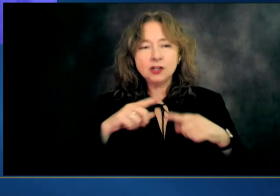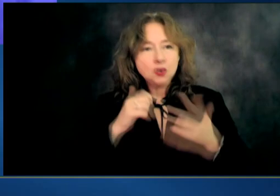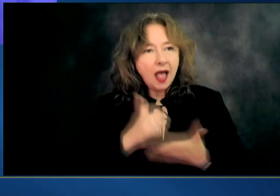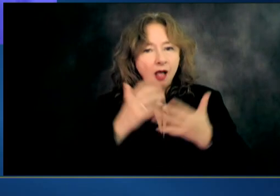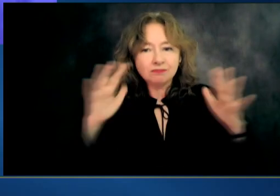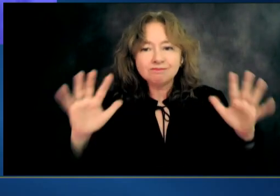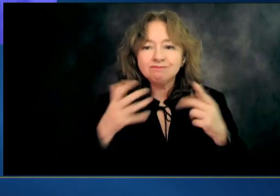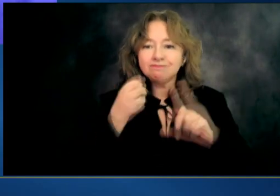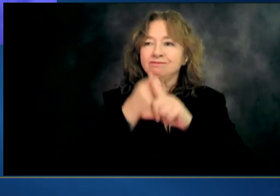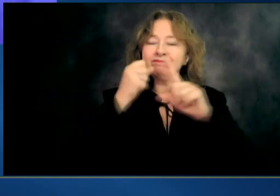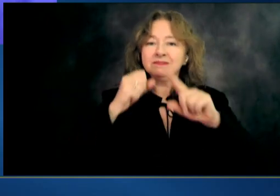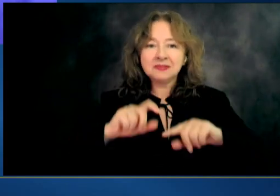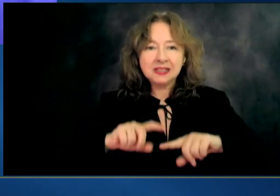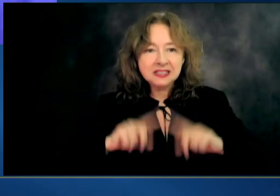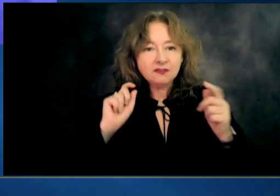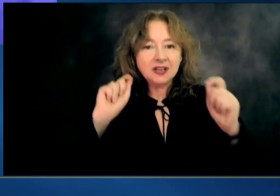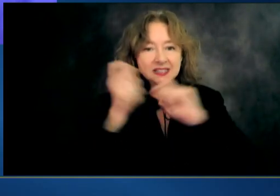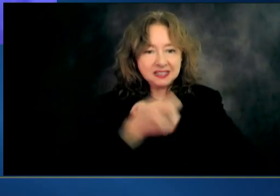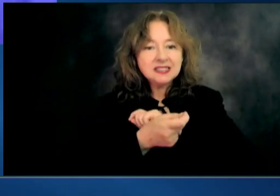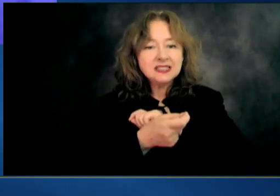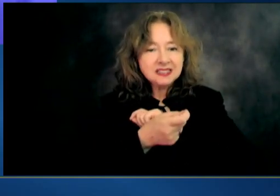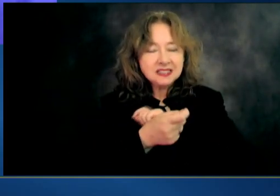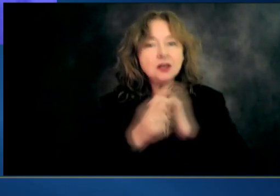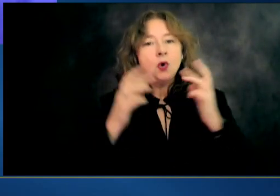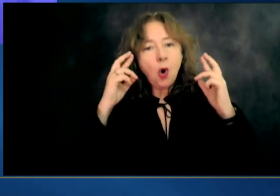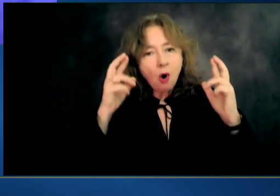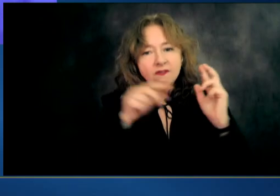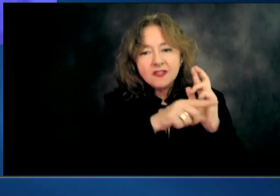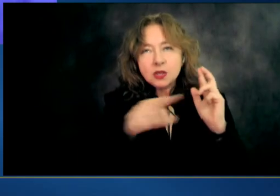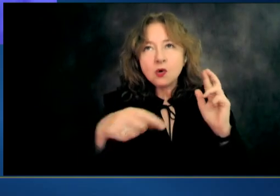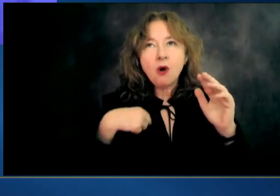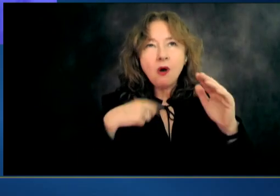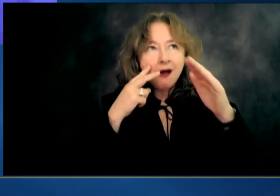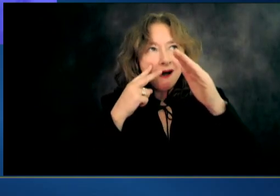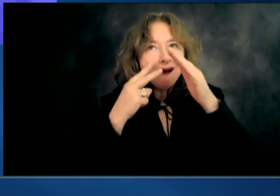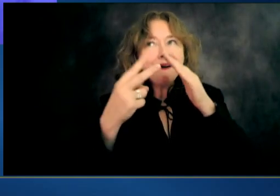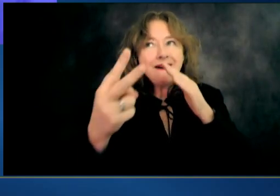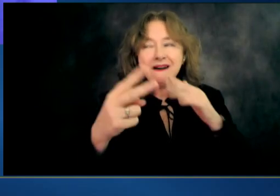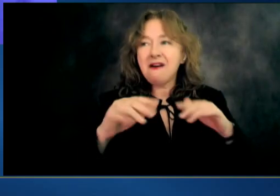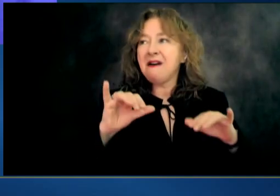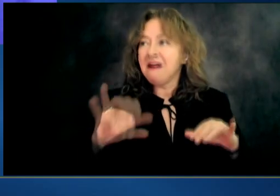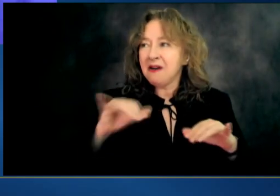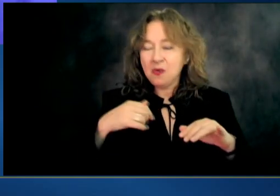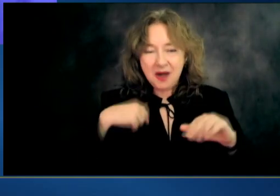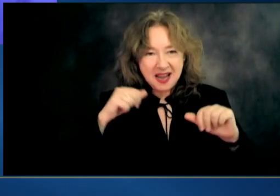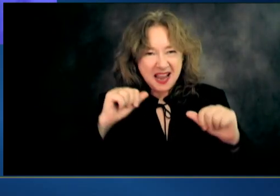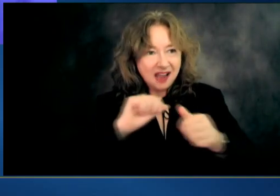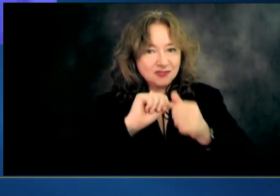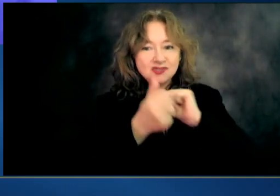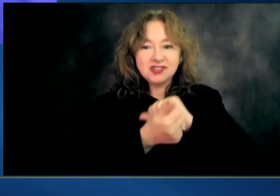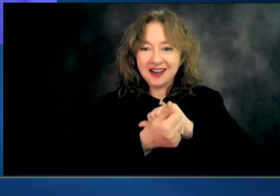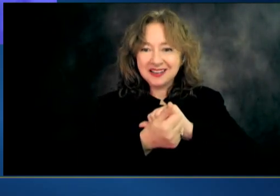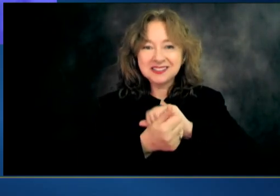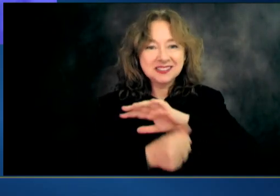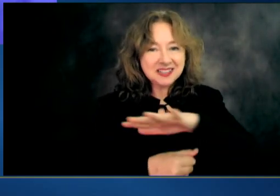you believe that there is a chance that we can actually change this paradigm when it comes to